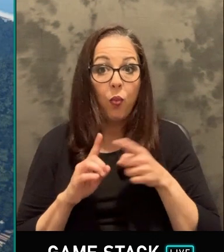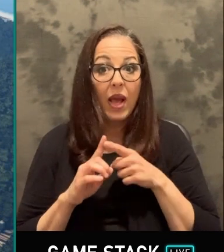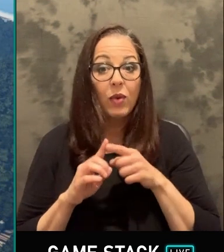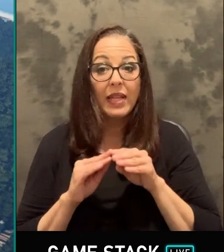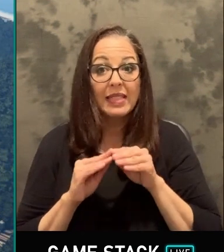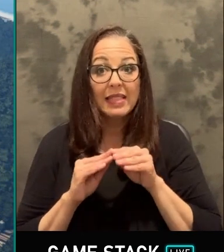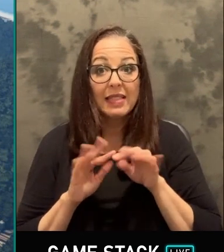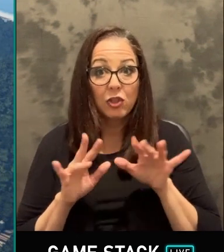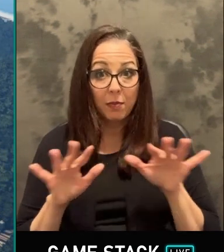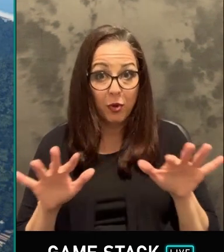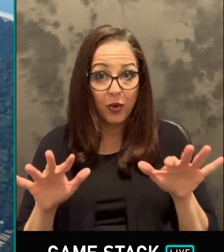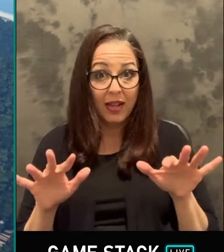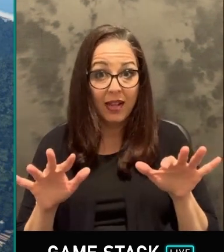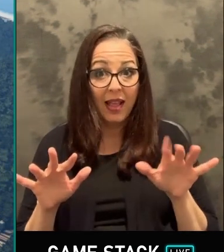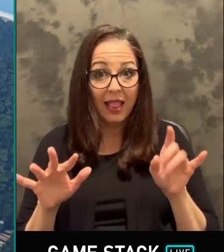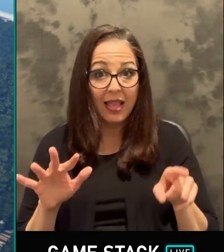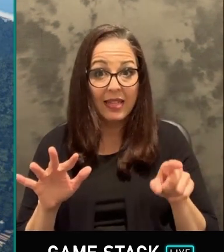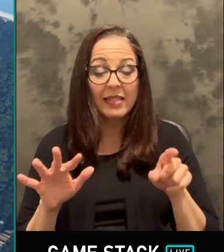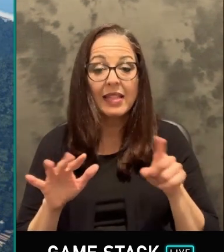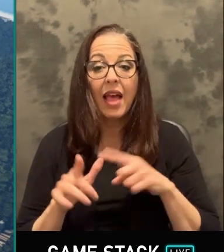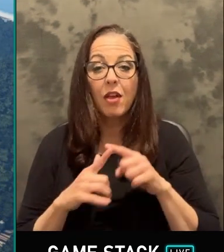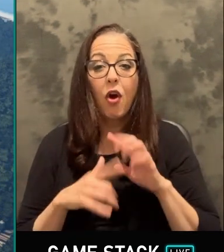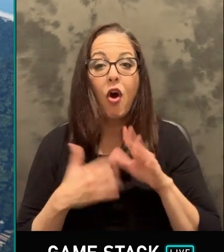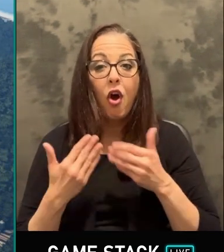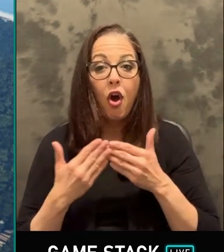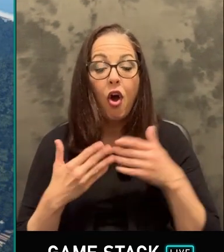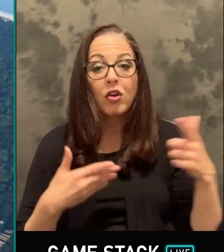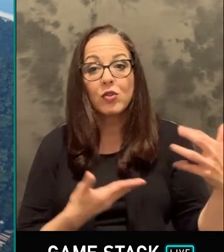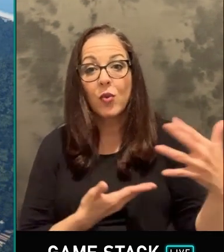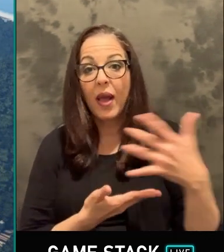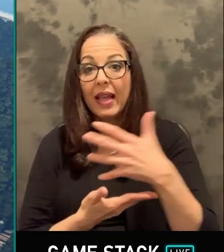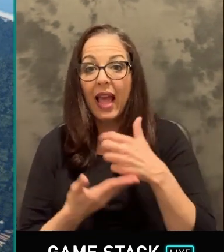also together all the pilots in one unified world and